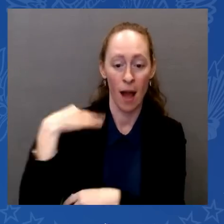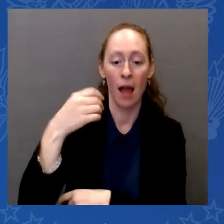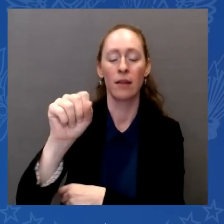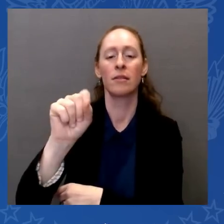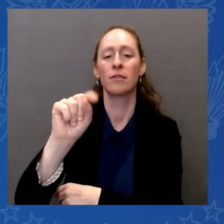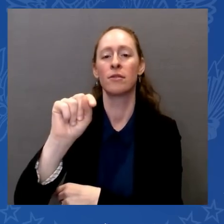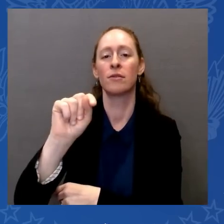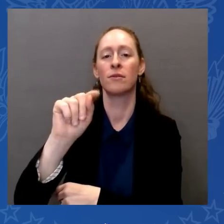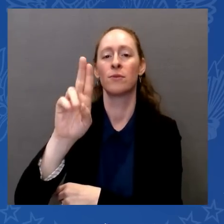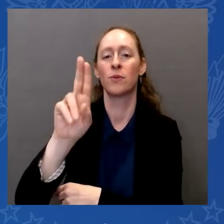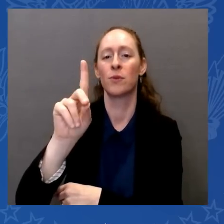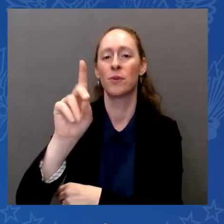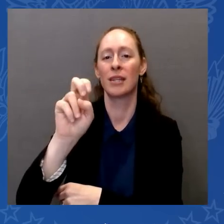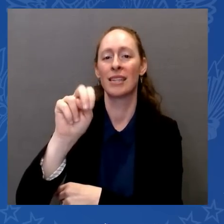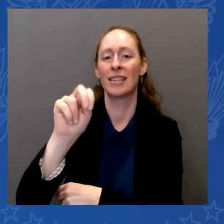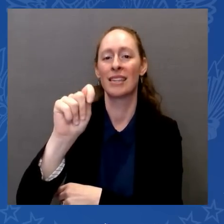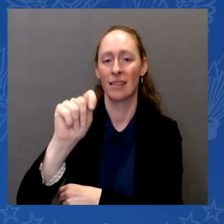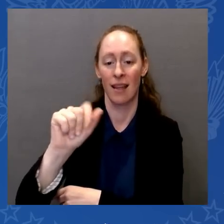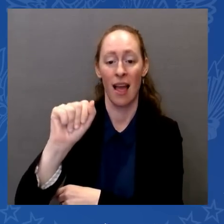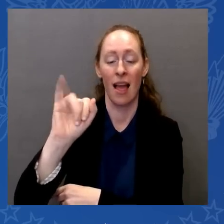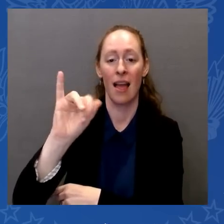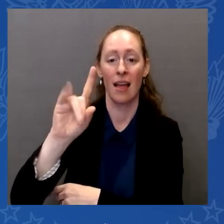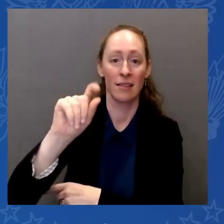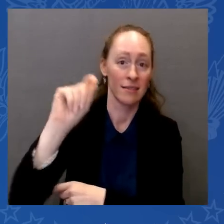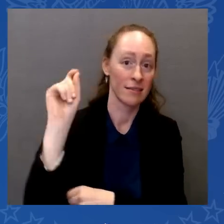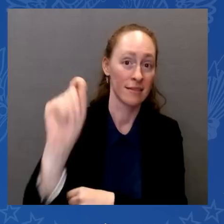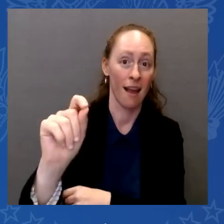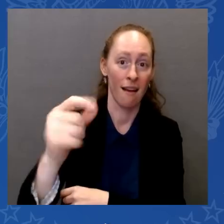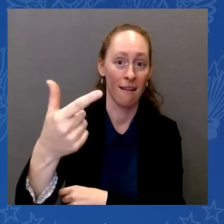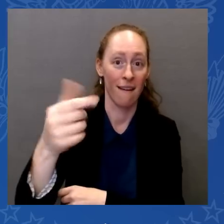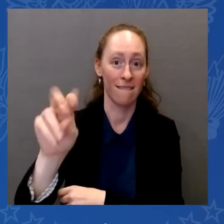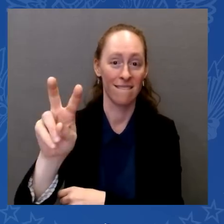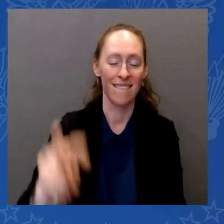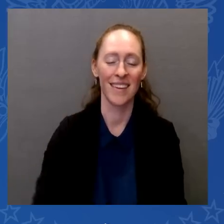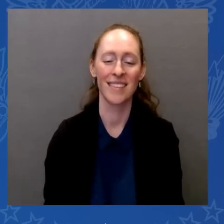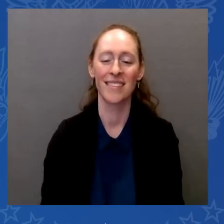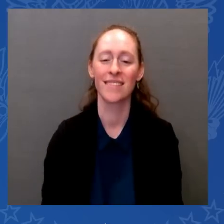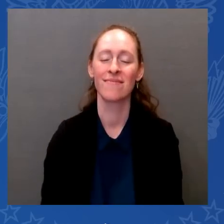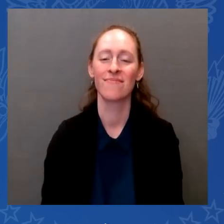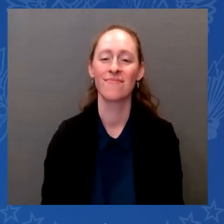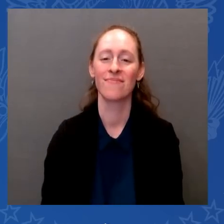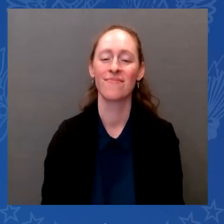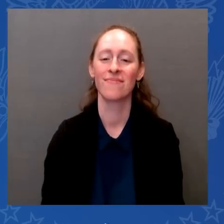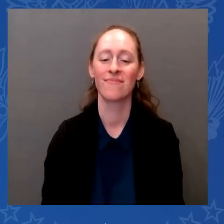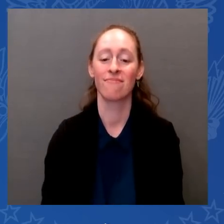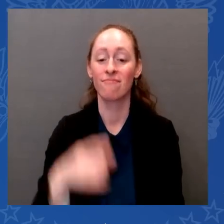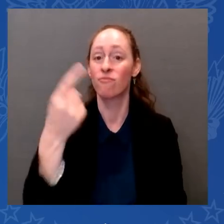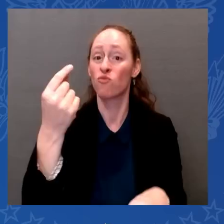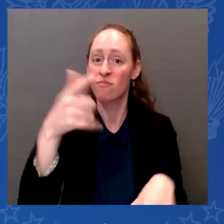You'll be able to fill out your name, Social Security number, date of birth, and contact information.